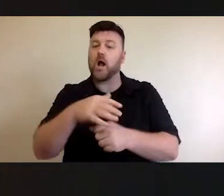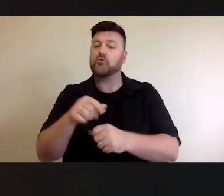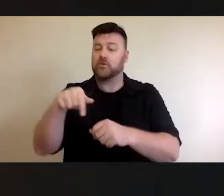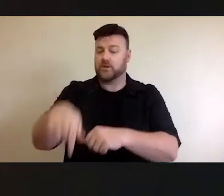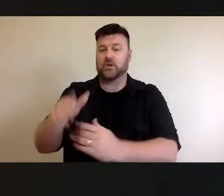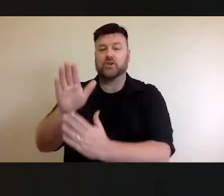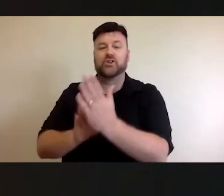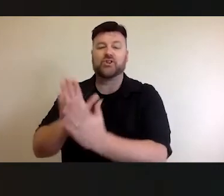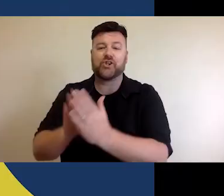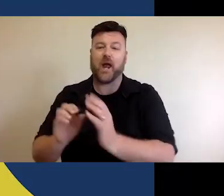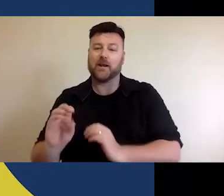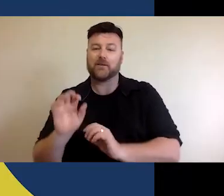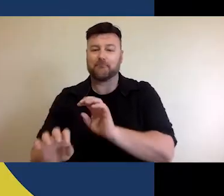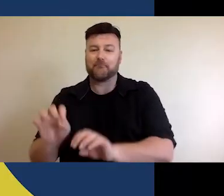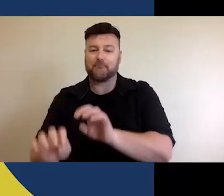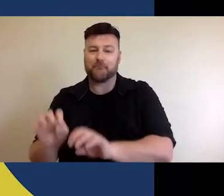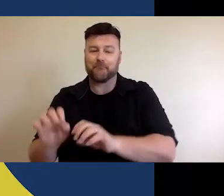Currently on screen is a blue PowerPoint holding